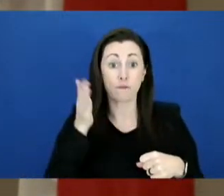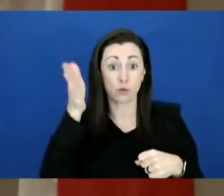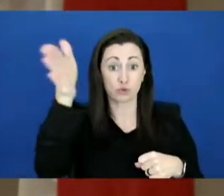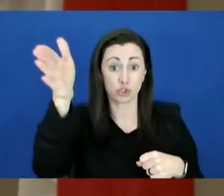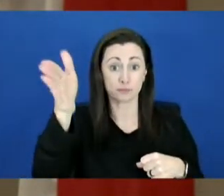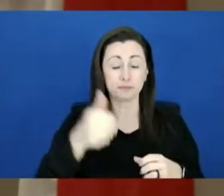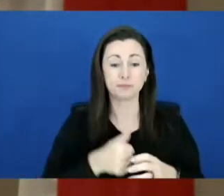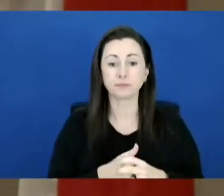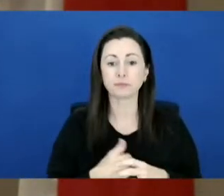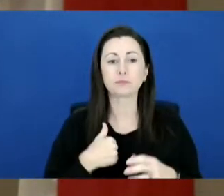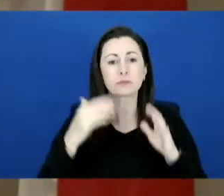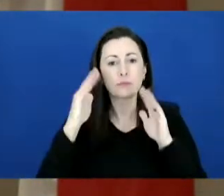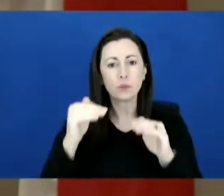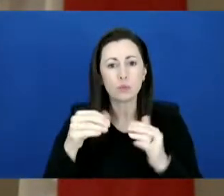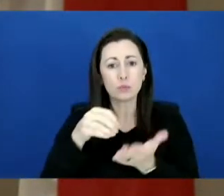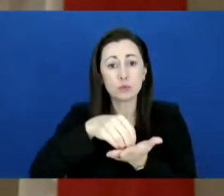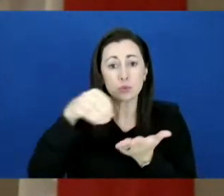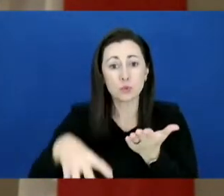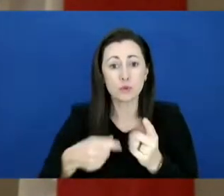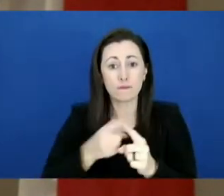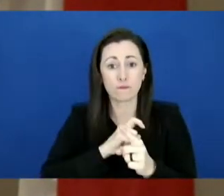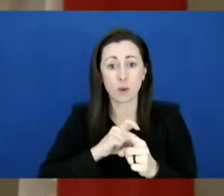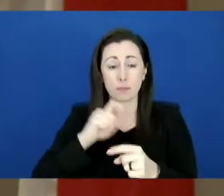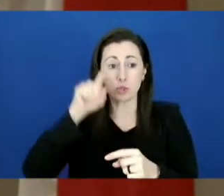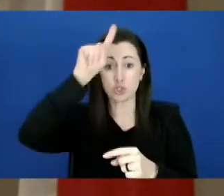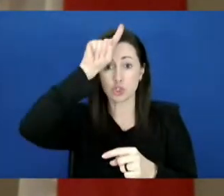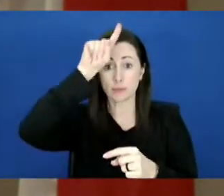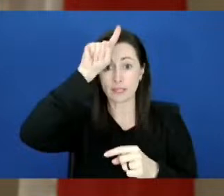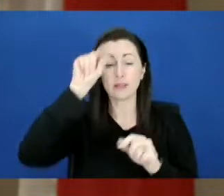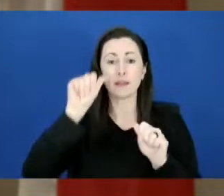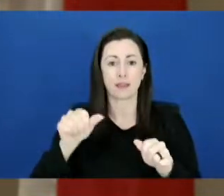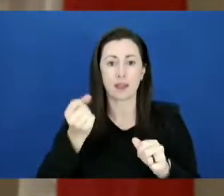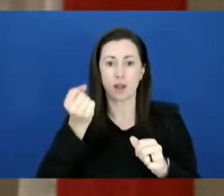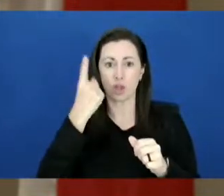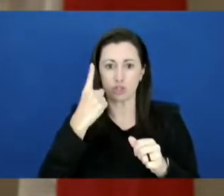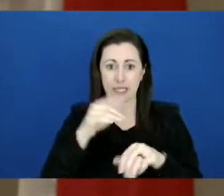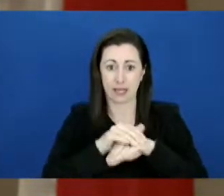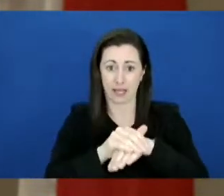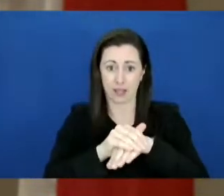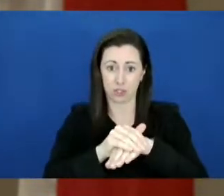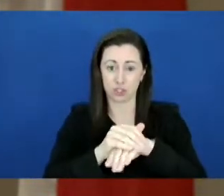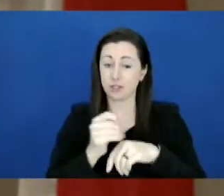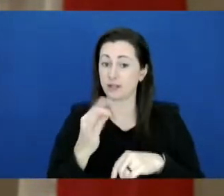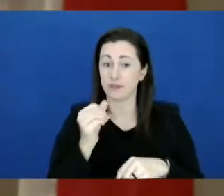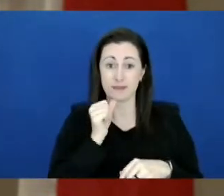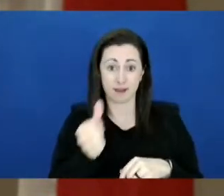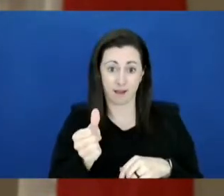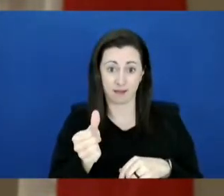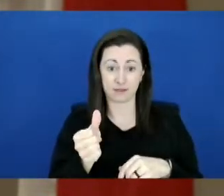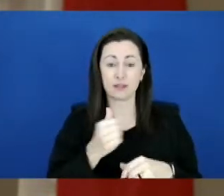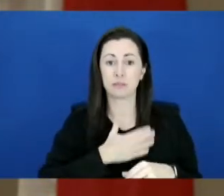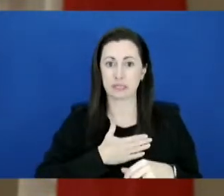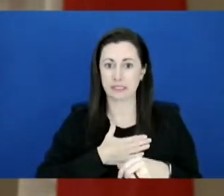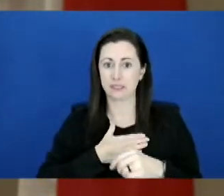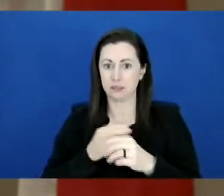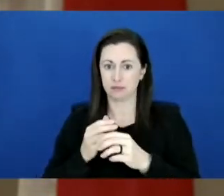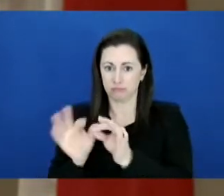WELL-GUARDED SO THAT YOU -- BECAUSE YOU ARE OUR FUTURE, AND